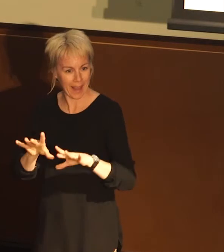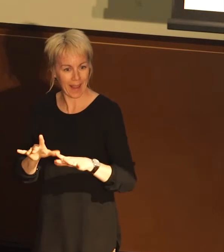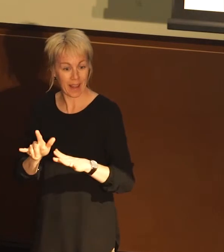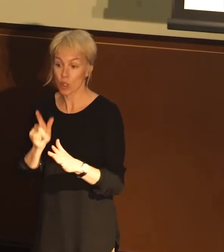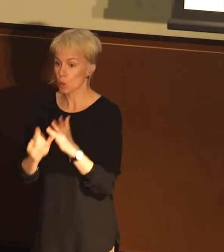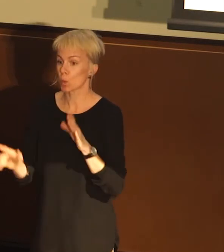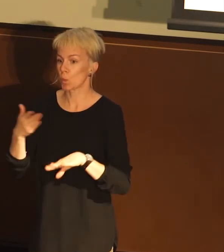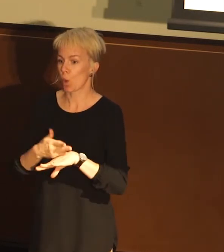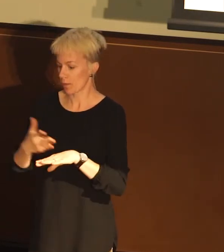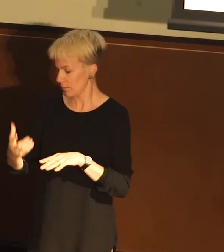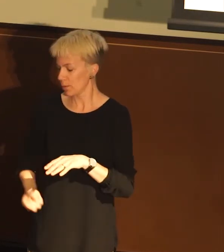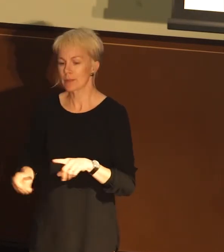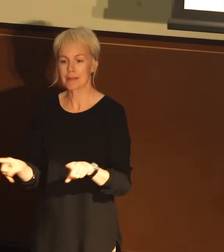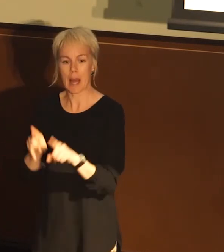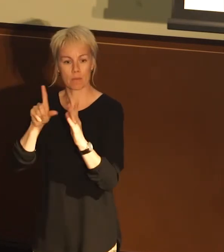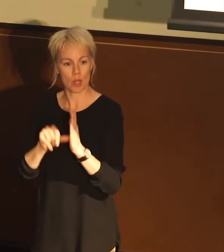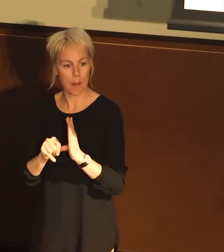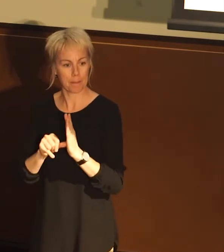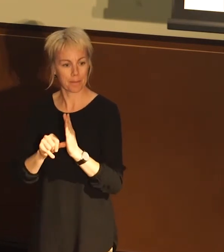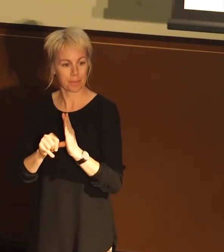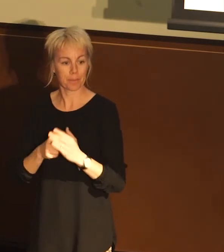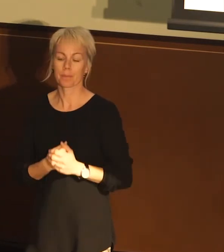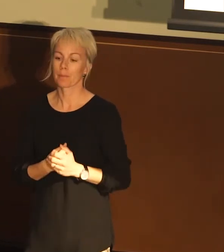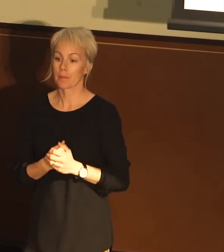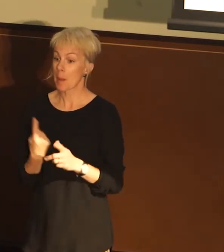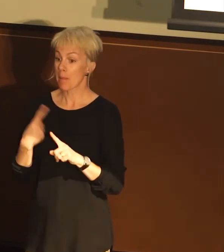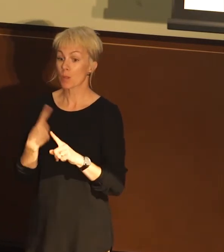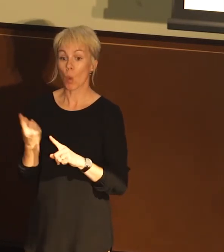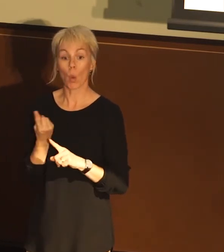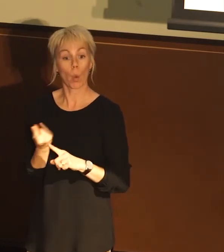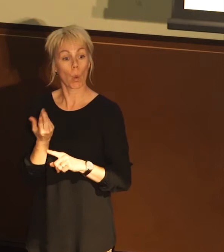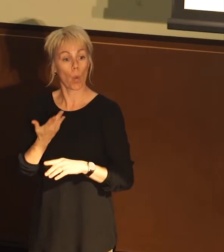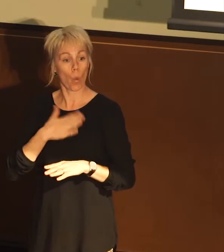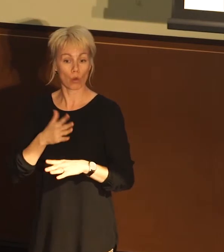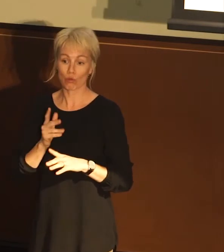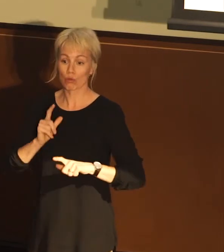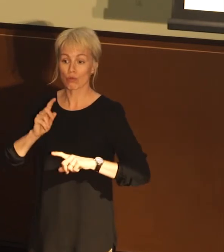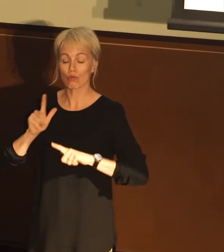And the same thing can be said for those people who wanna hitch up a caravan or just travel around in five star.